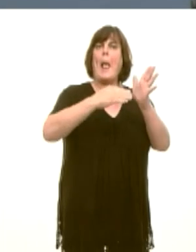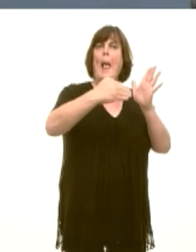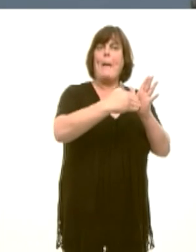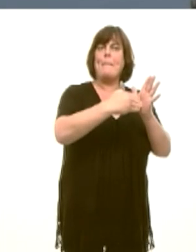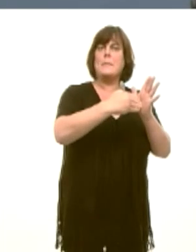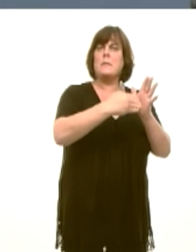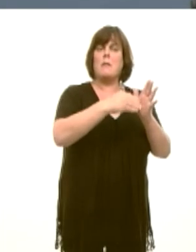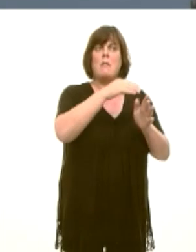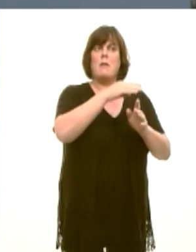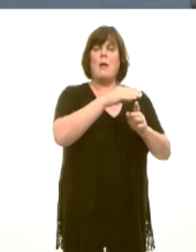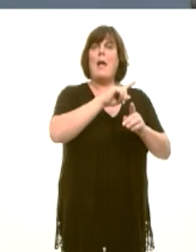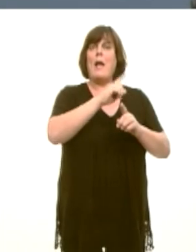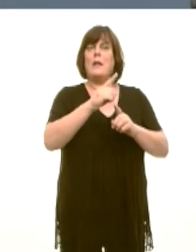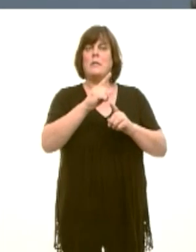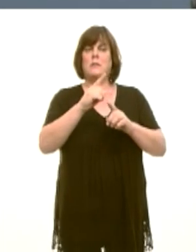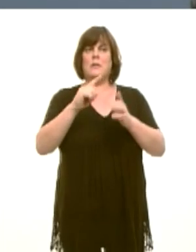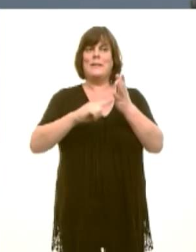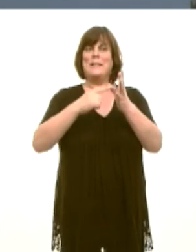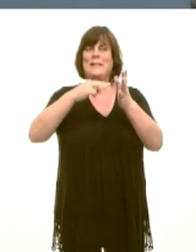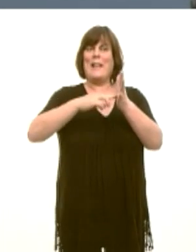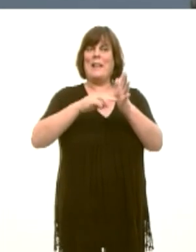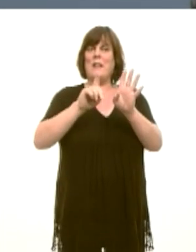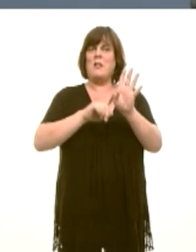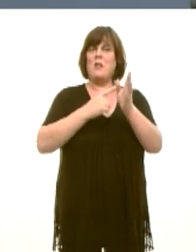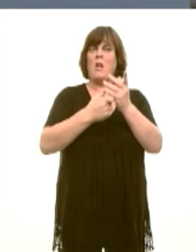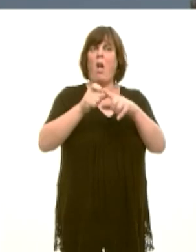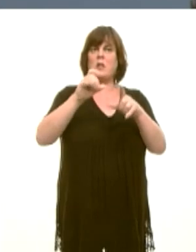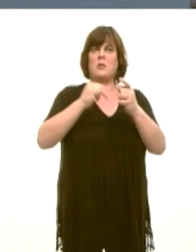Both rely on volunteers as well as trained youth workers, both support some of the most